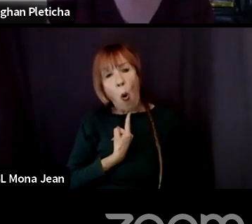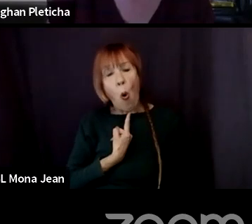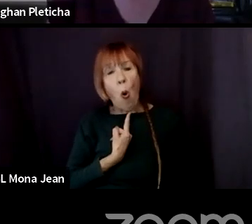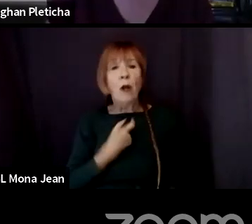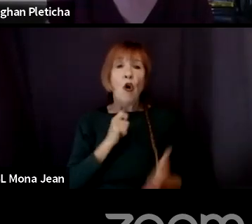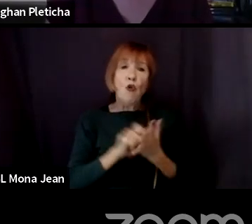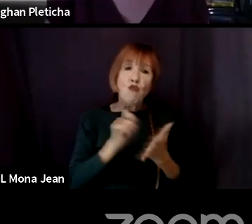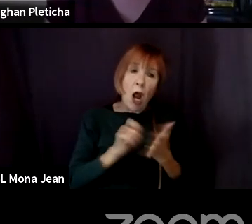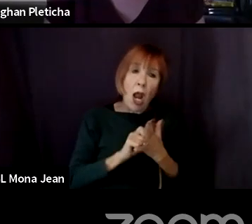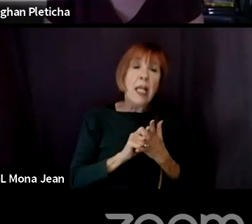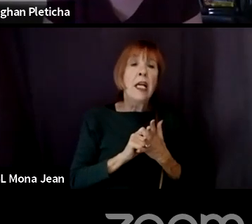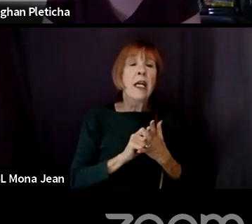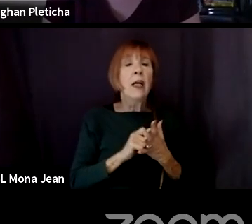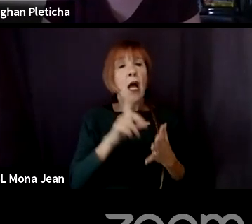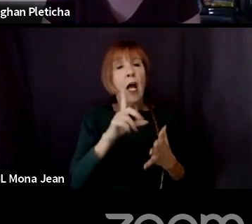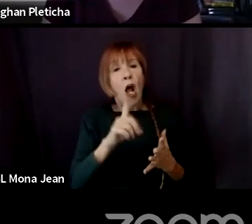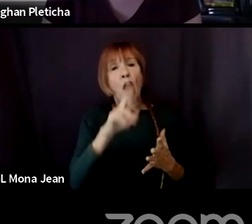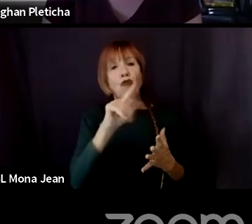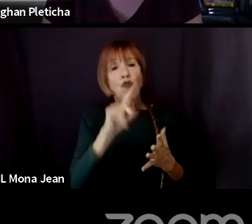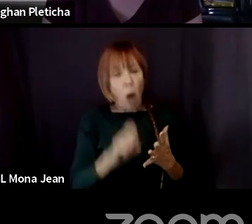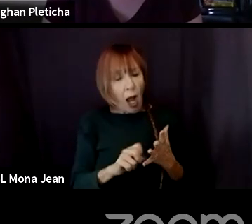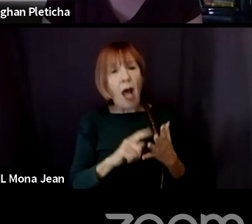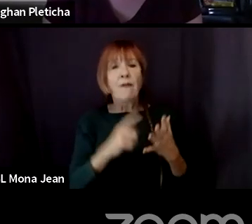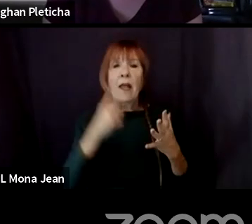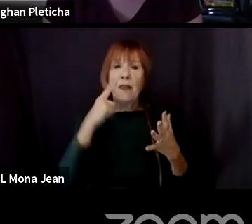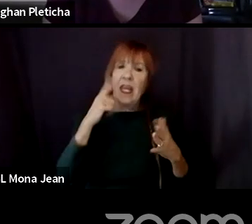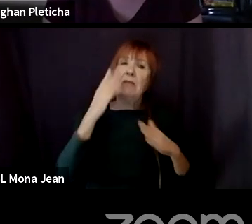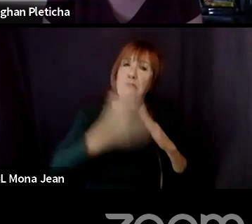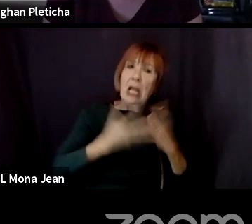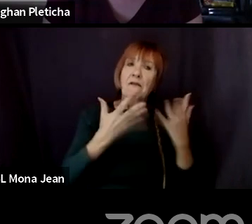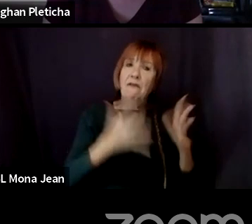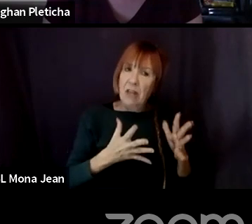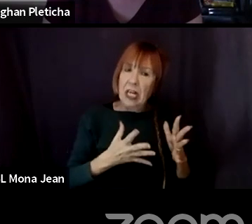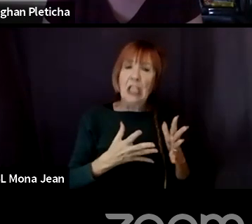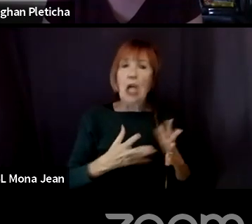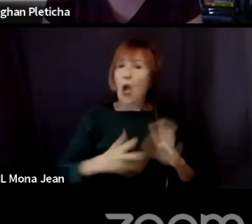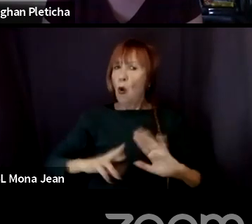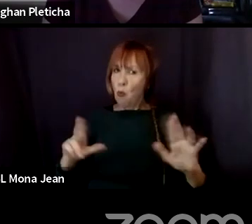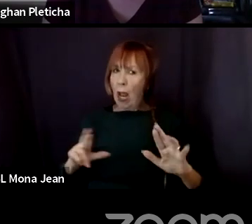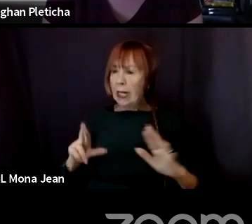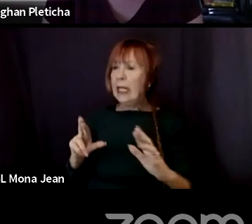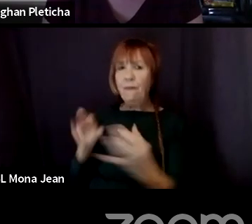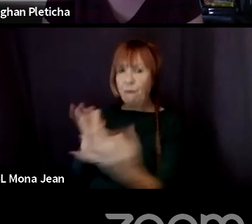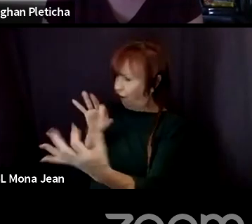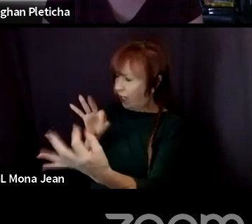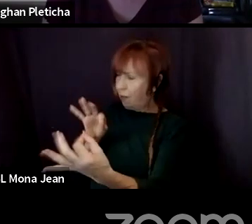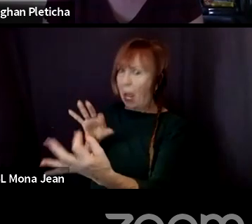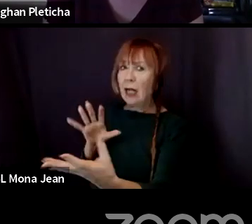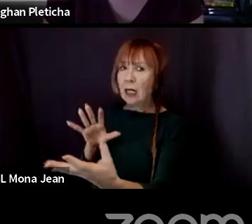and their tired that they want to go and start receiving feedback, 'cause they know hopefully,